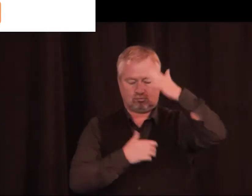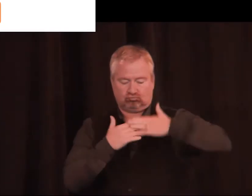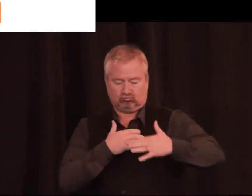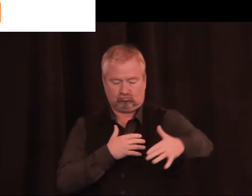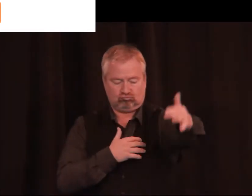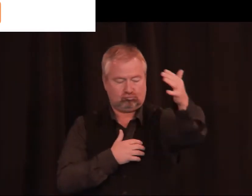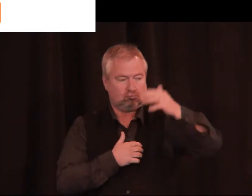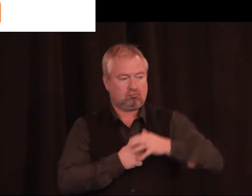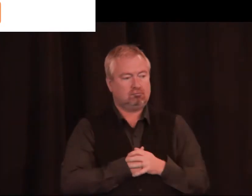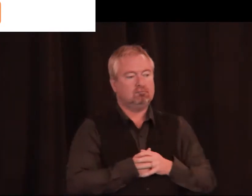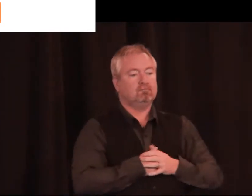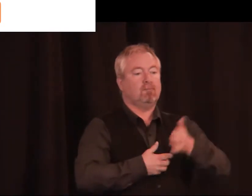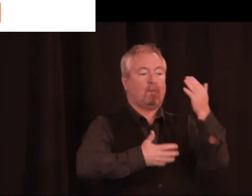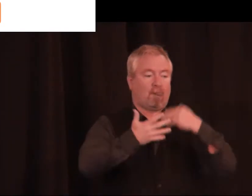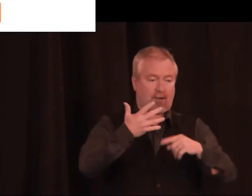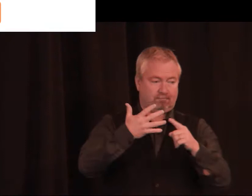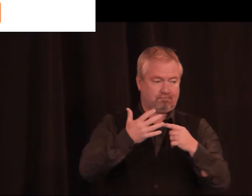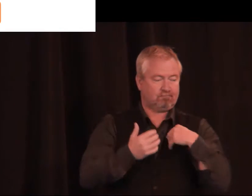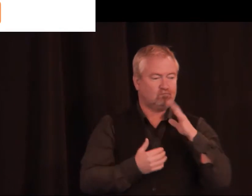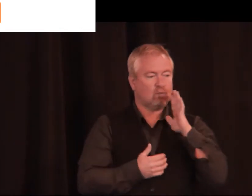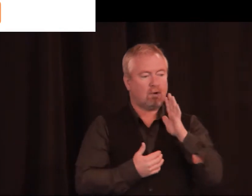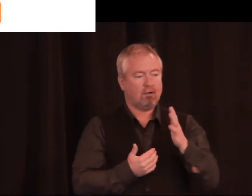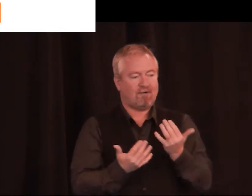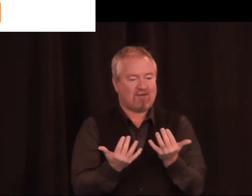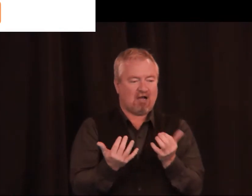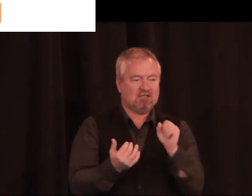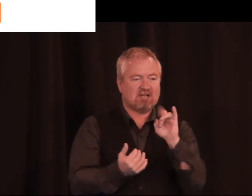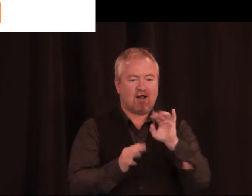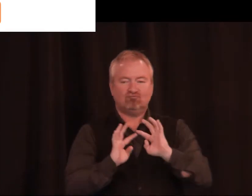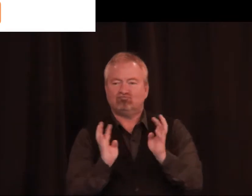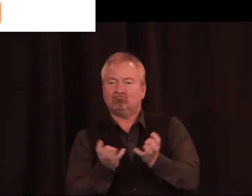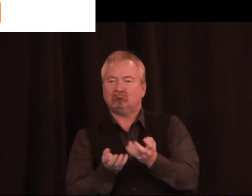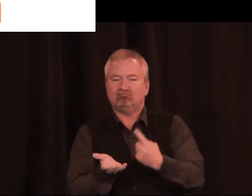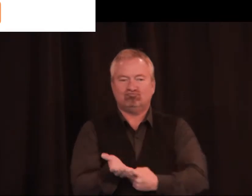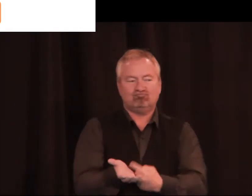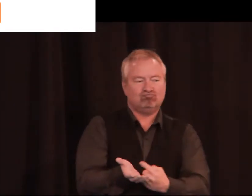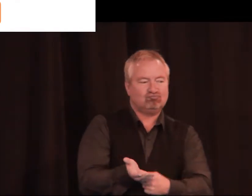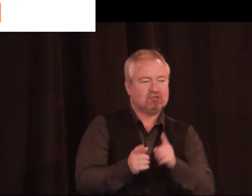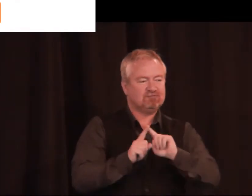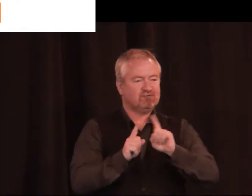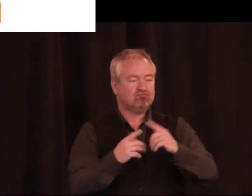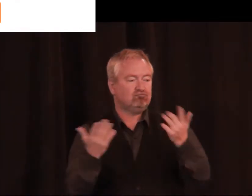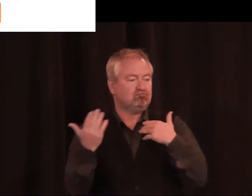I'll have my Fireside chat so, you guys are welcome to come and talk to me about any ideas you guys have.